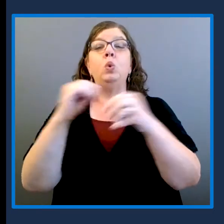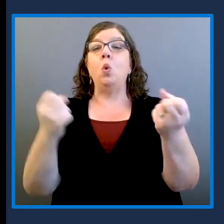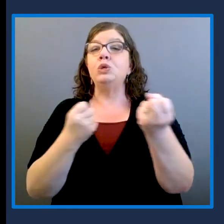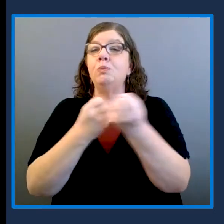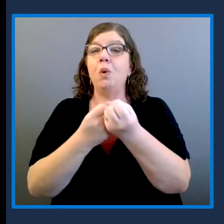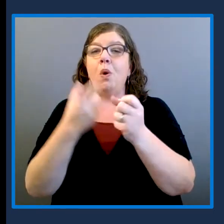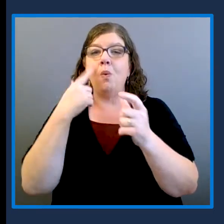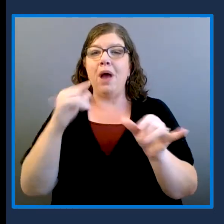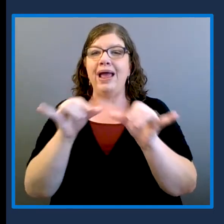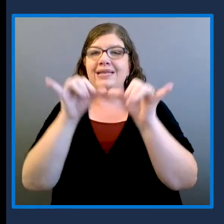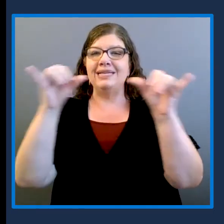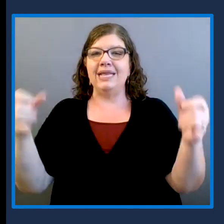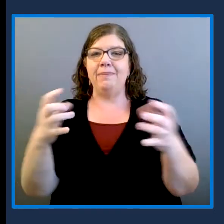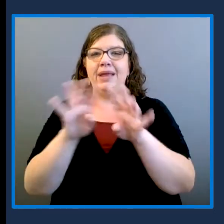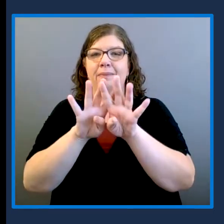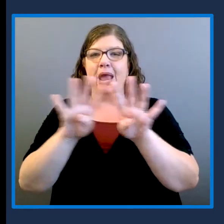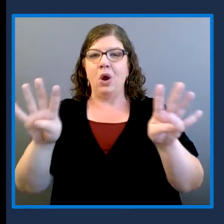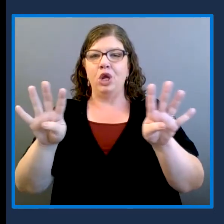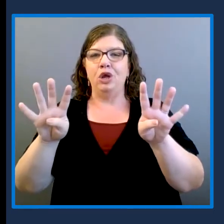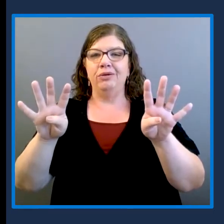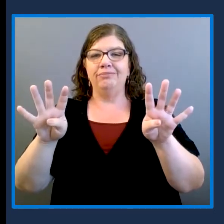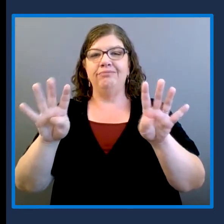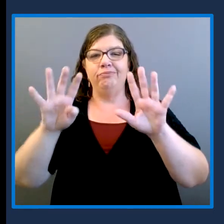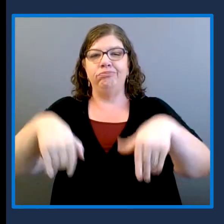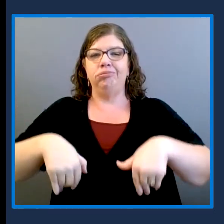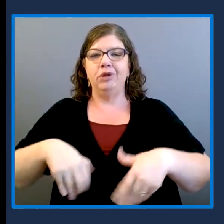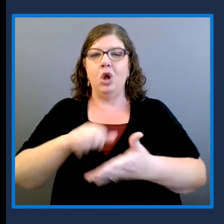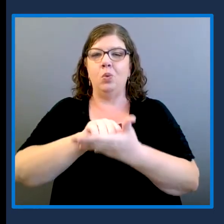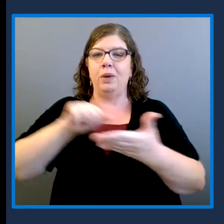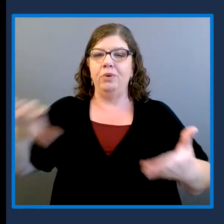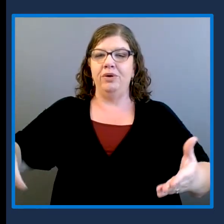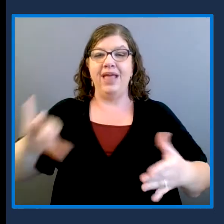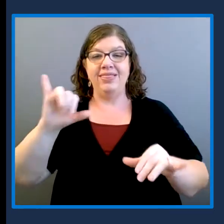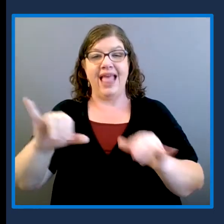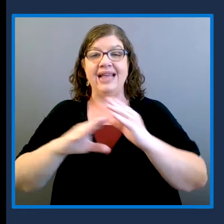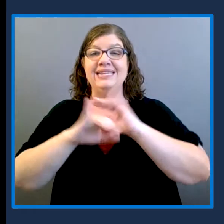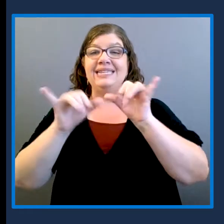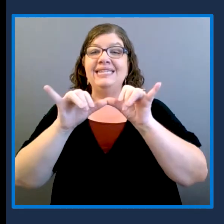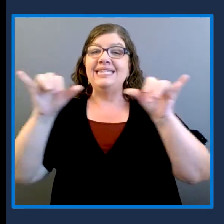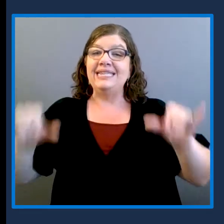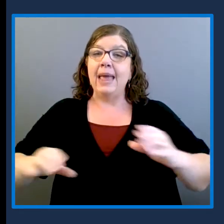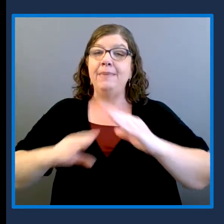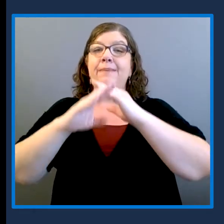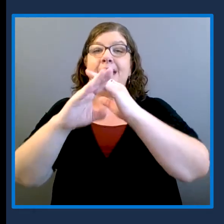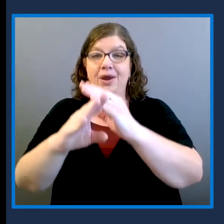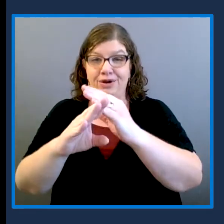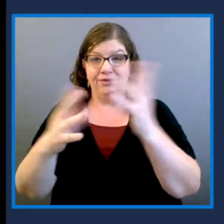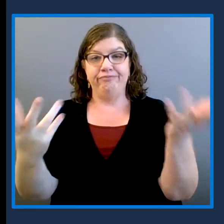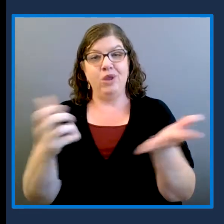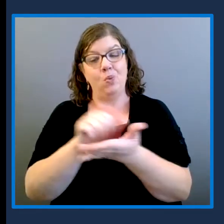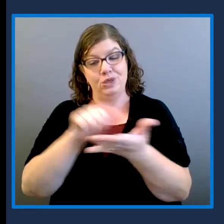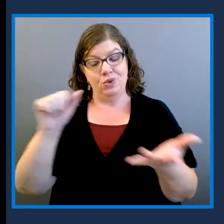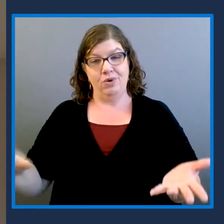or accommodations because that systemic barrier was removed and if in today we're going to share a